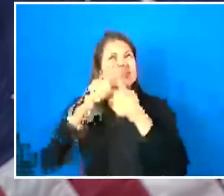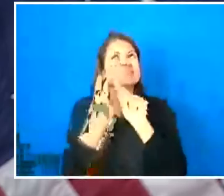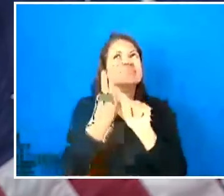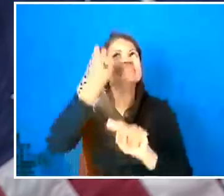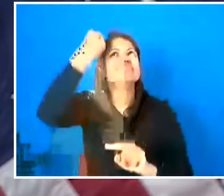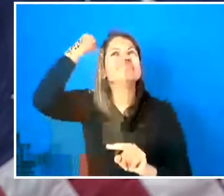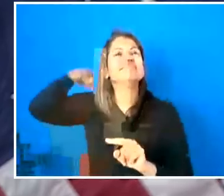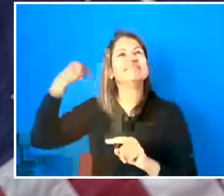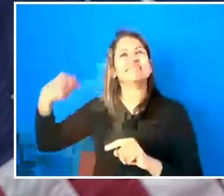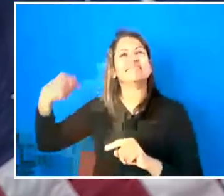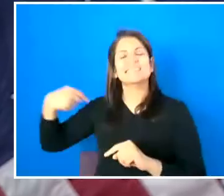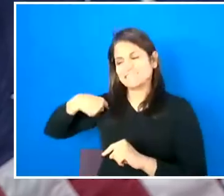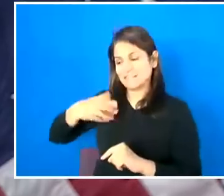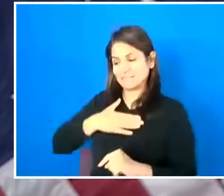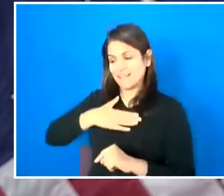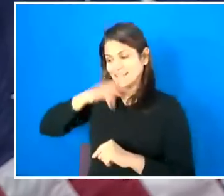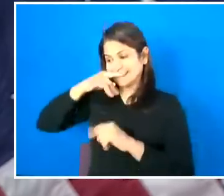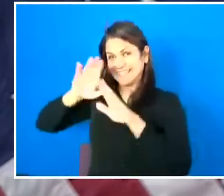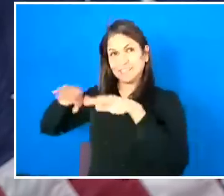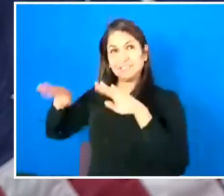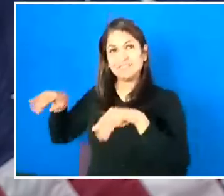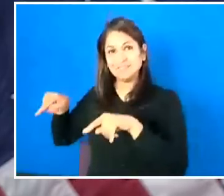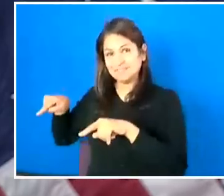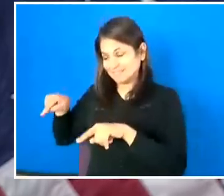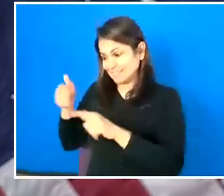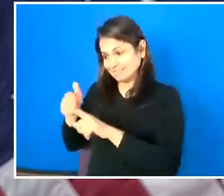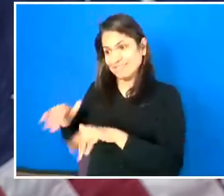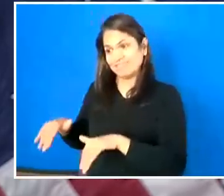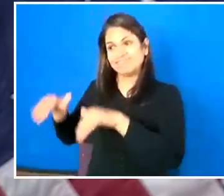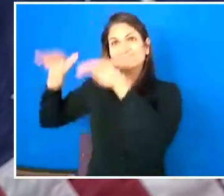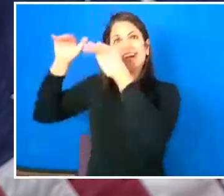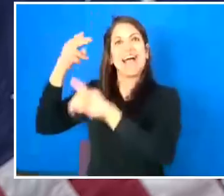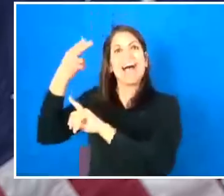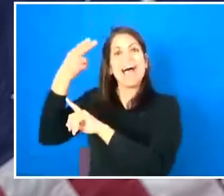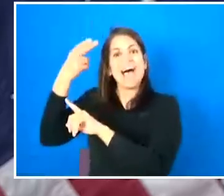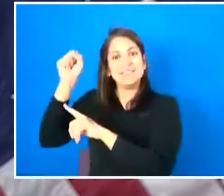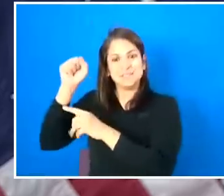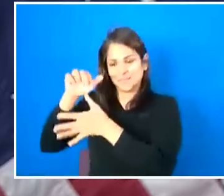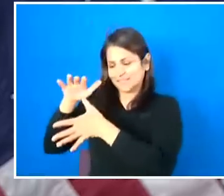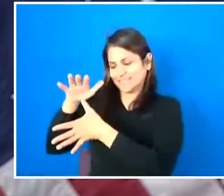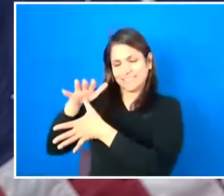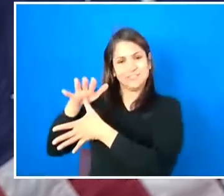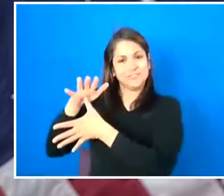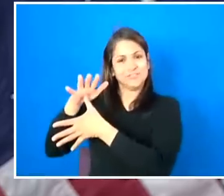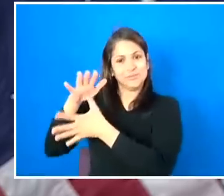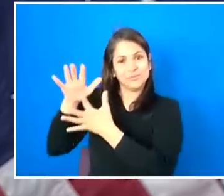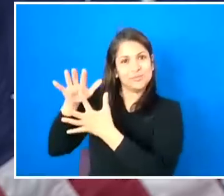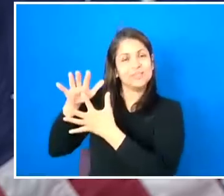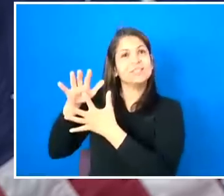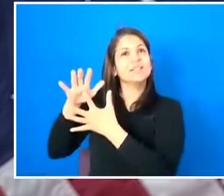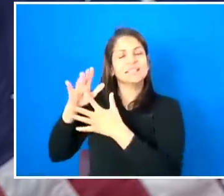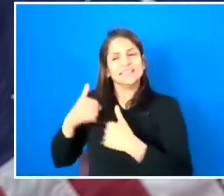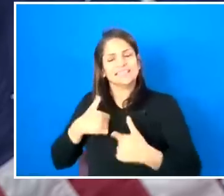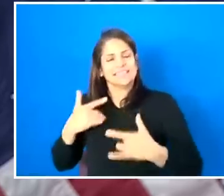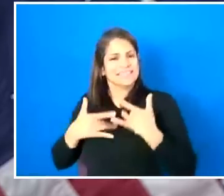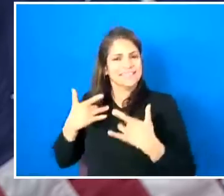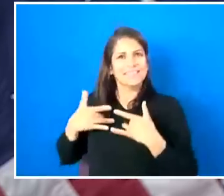WITH MY KIDS SENIOR YEAR IN HIGH SCHOOL. WHAT A POWERFUL TEIM. A LOT OF CONFUSION, A LOT